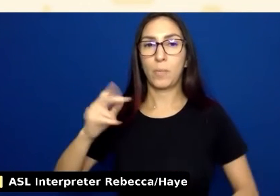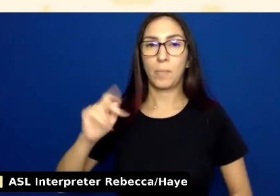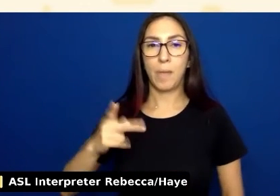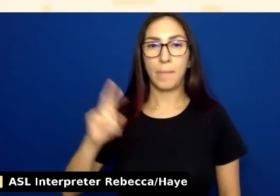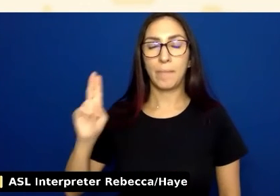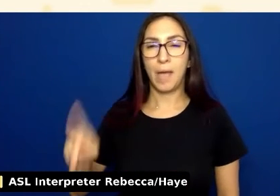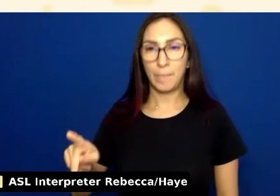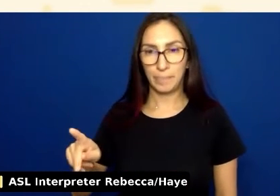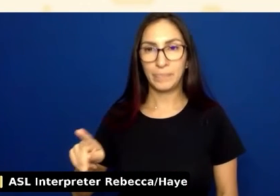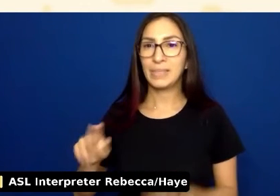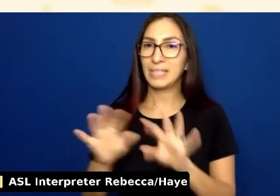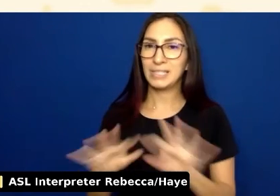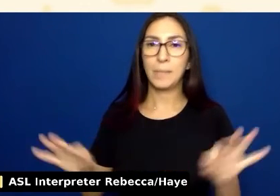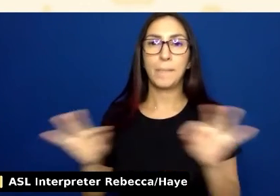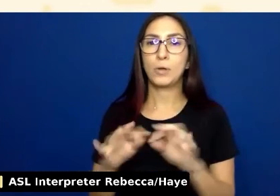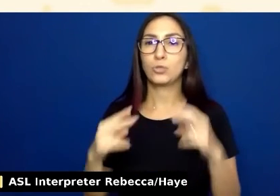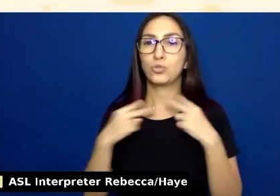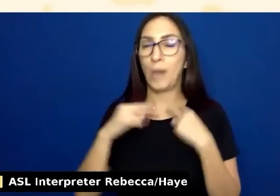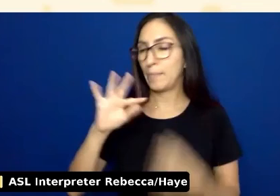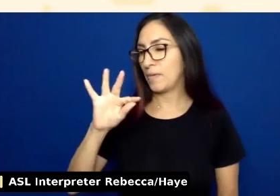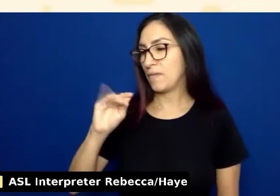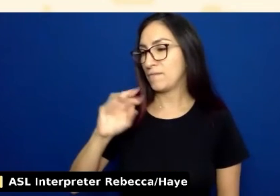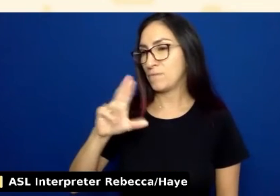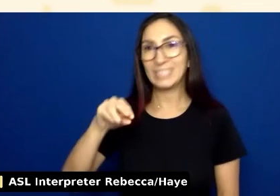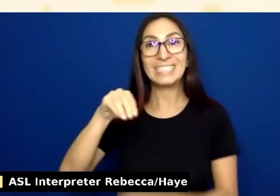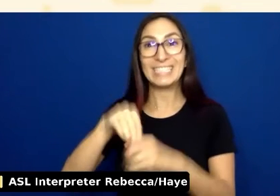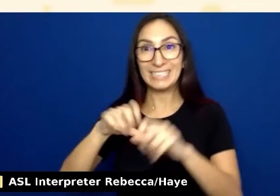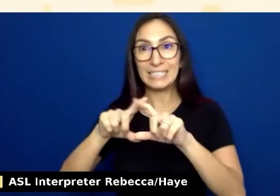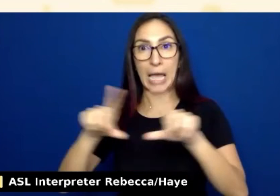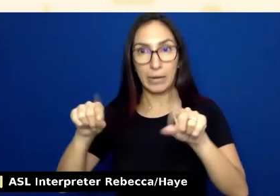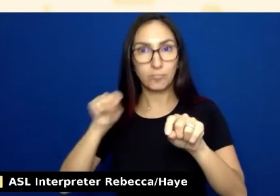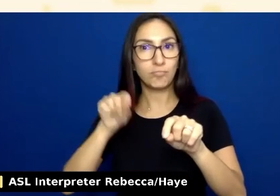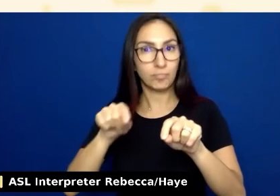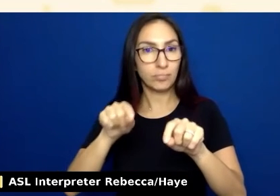to trap the focus inside. And if you are giving a closed button,